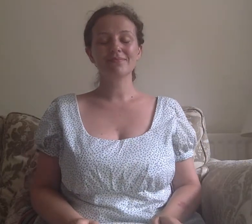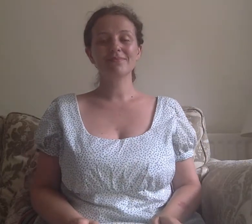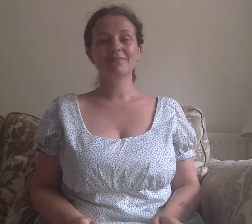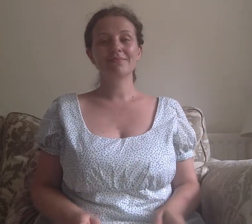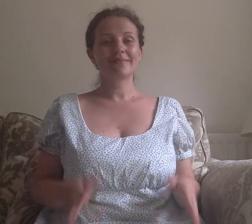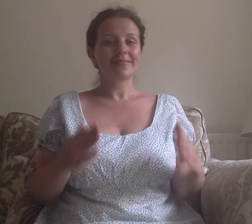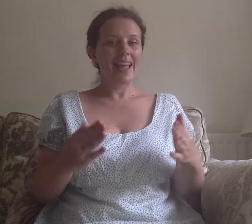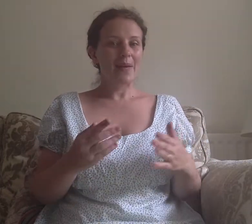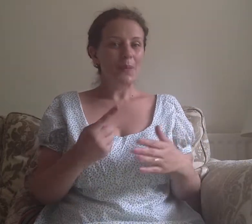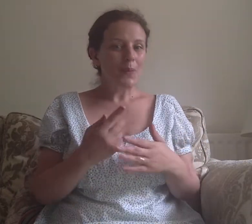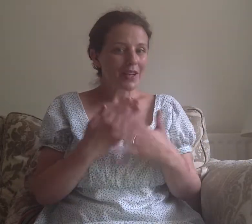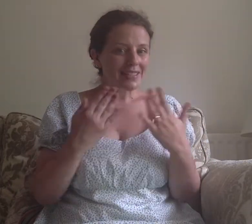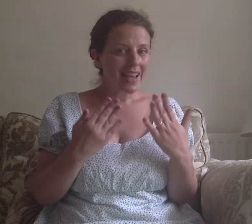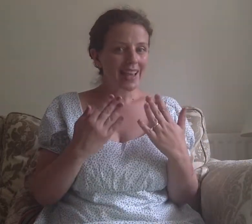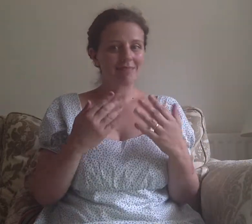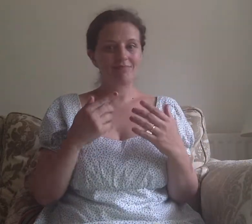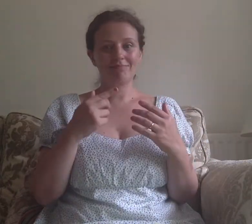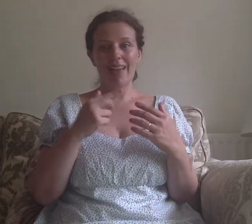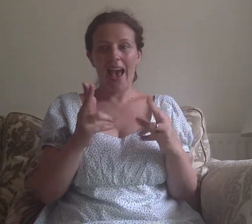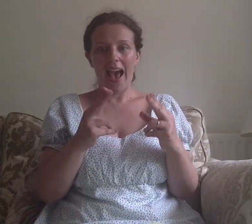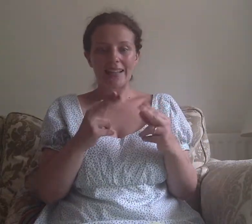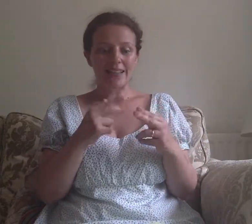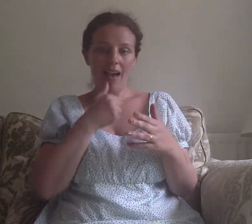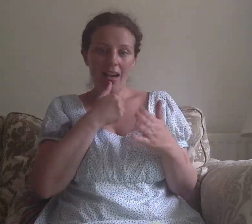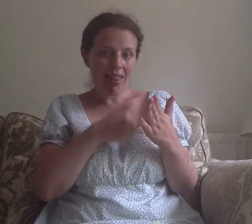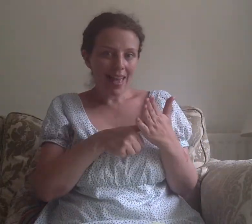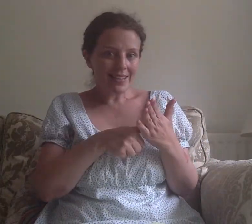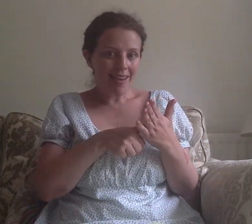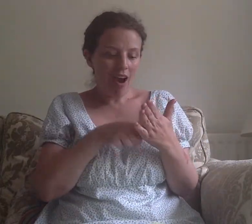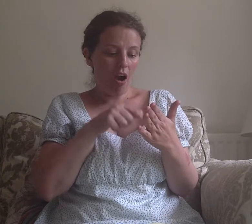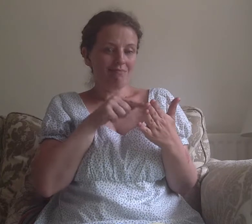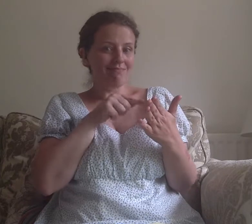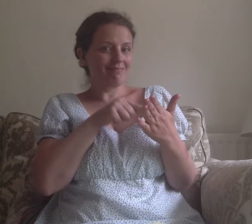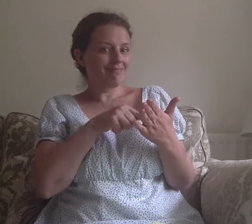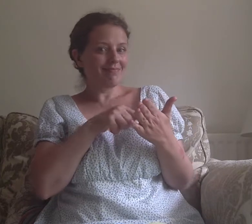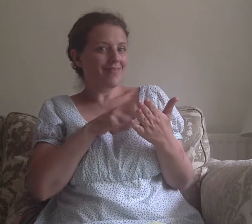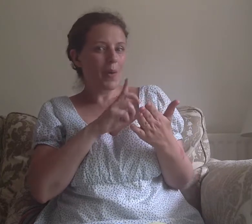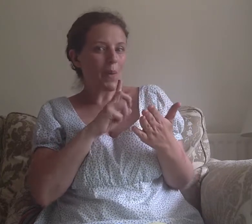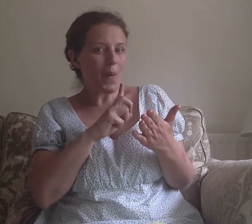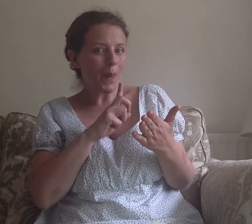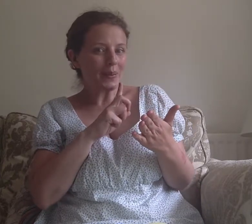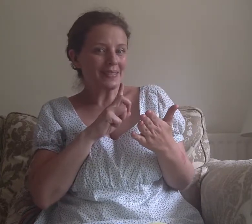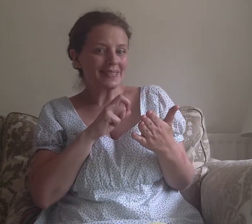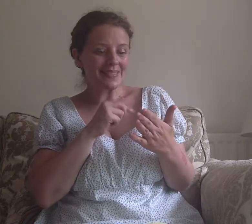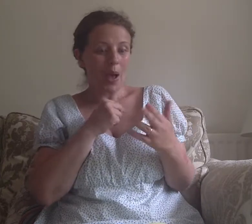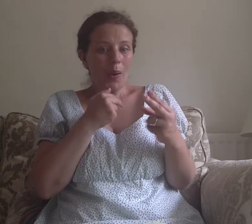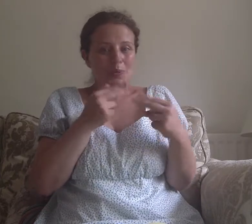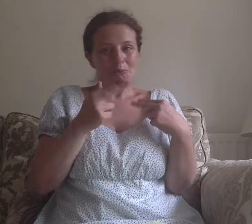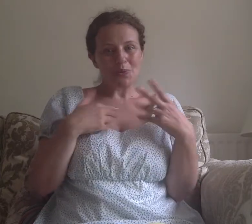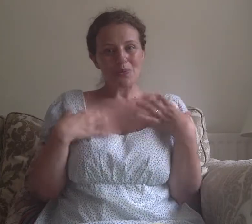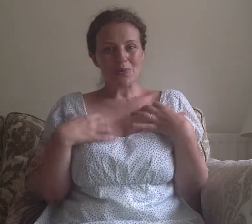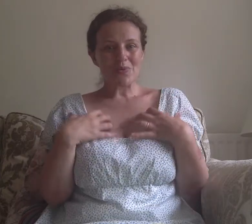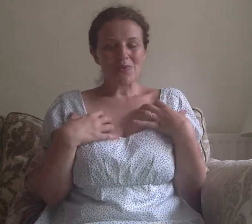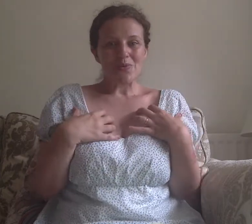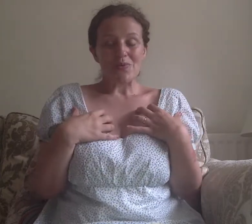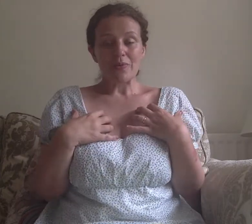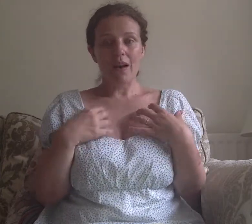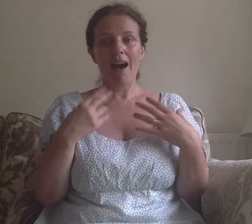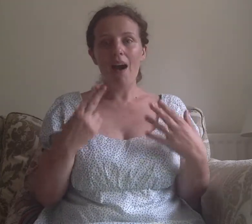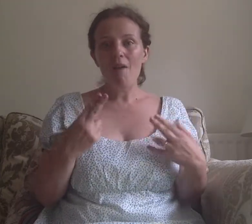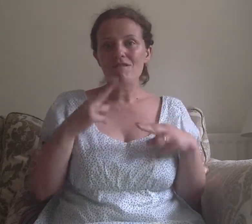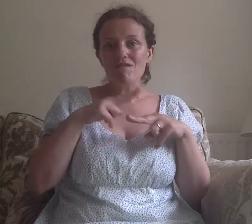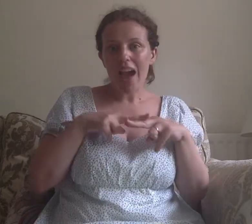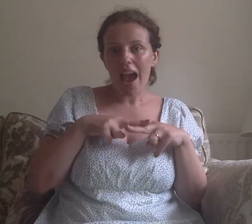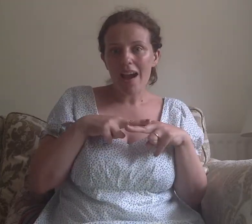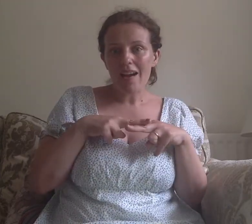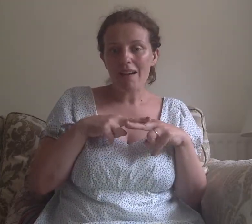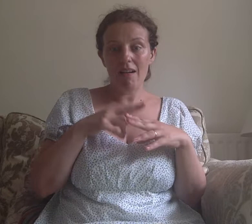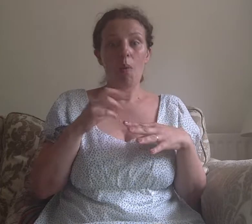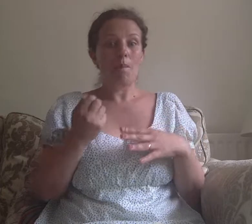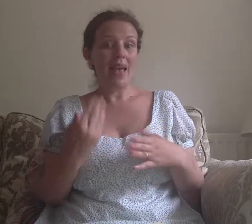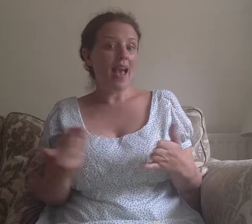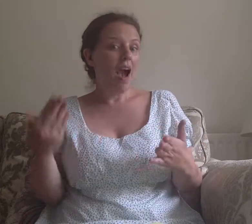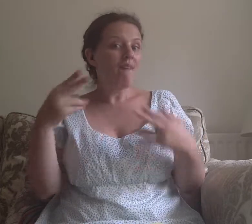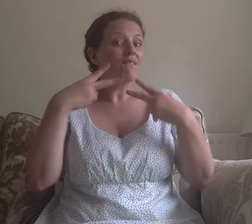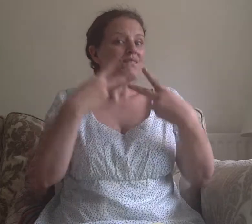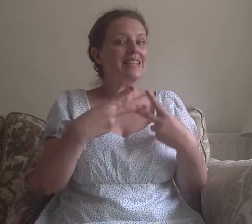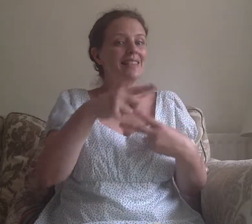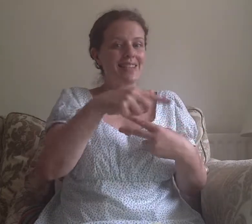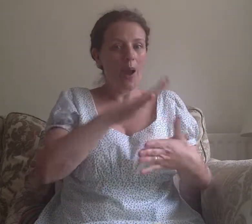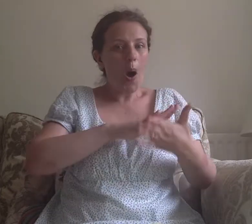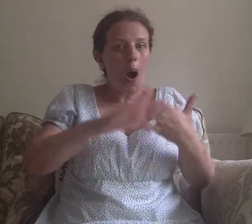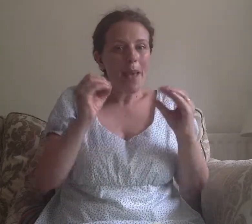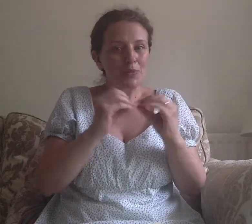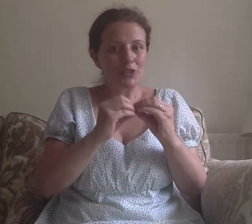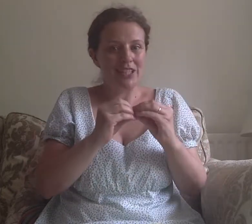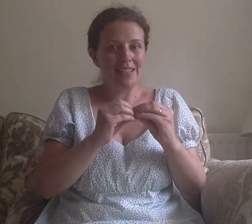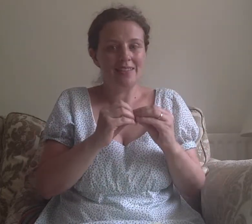One day a letter arrived with some exciting news, Frank will be visiting Highbury.